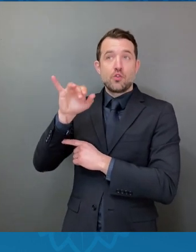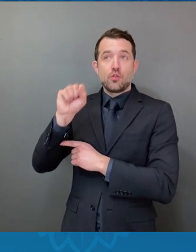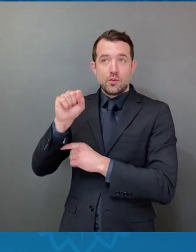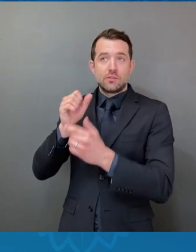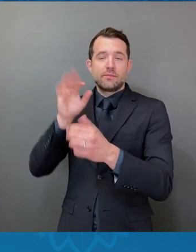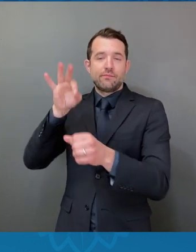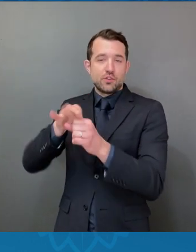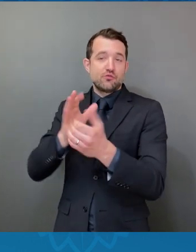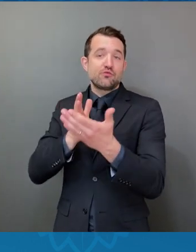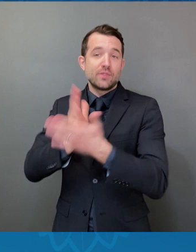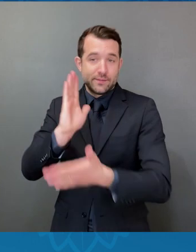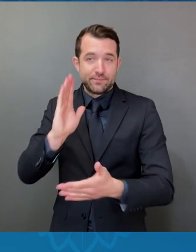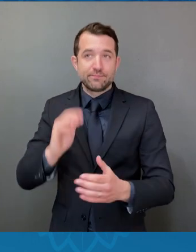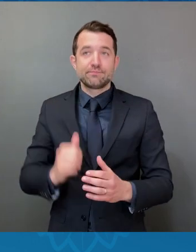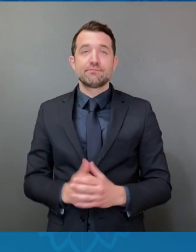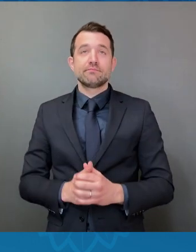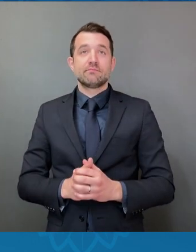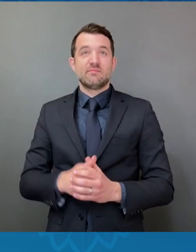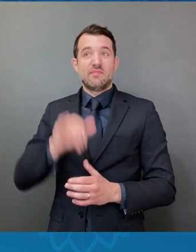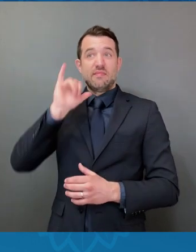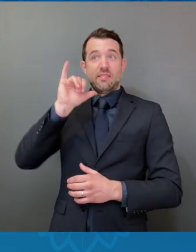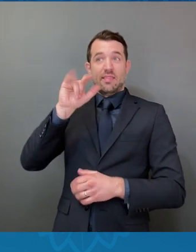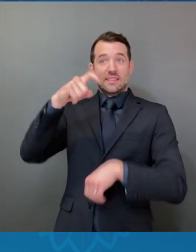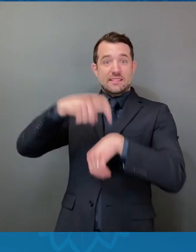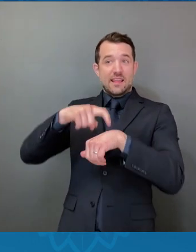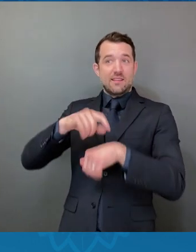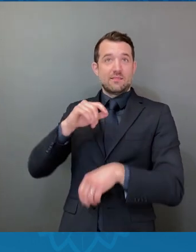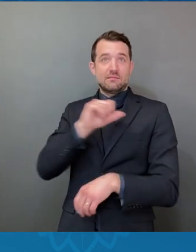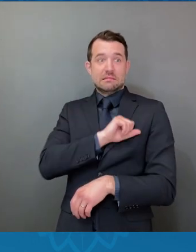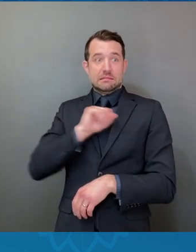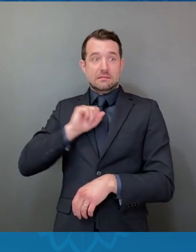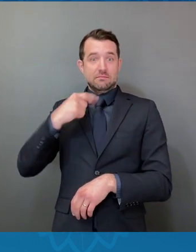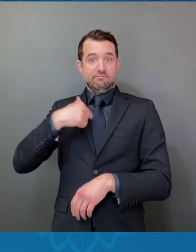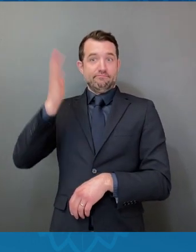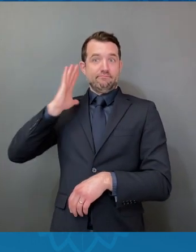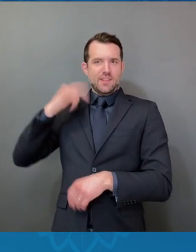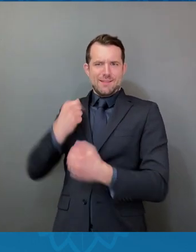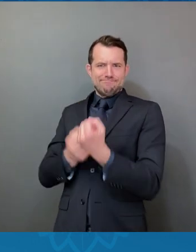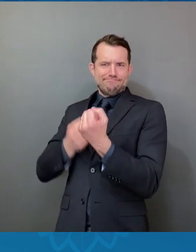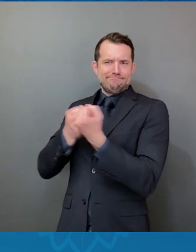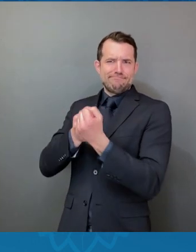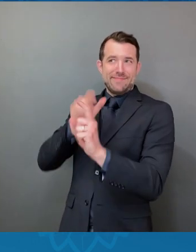And we are committed through what we can do to take executive action.